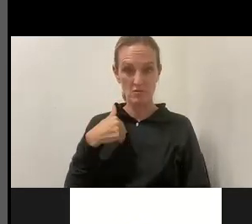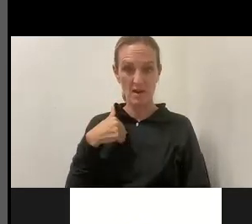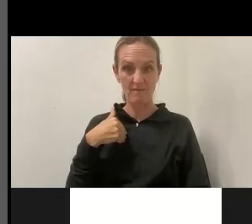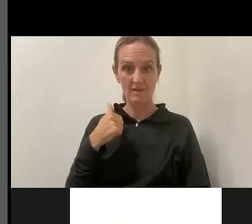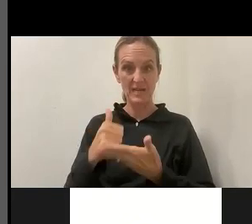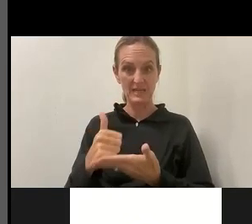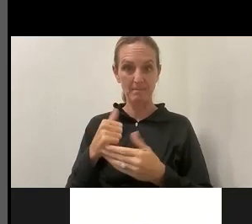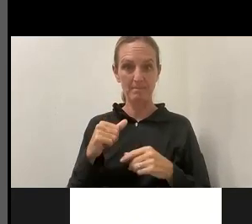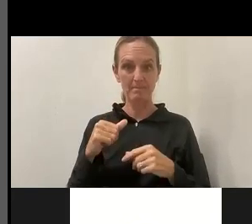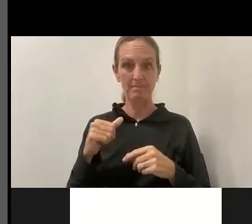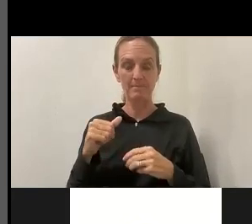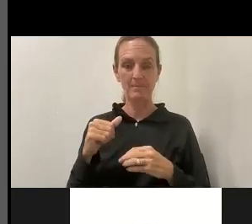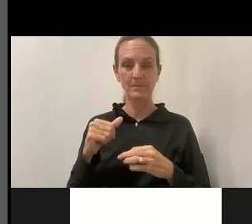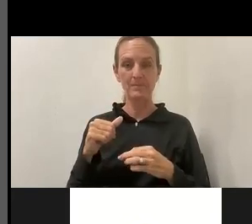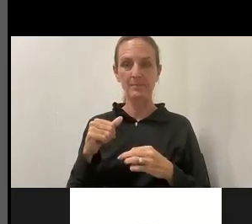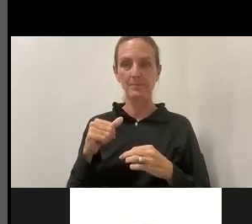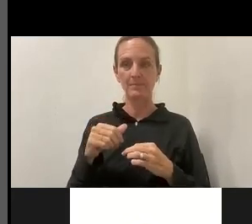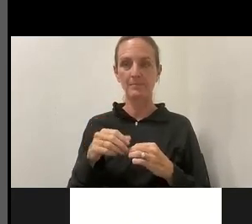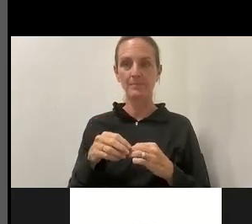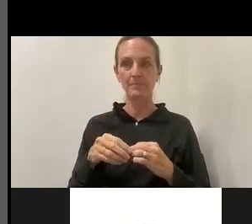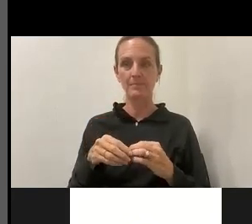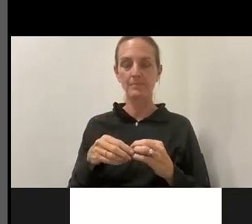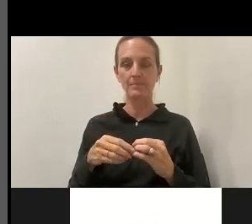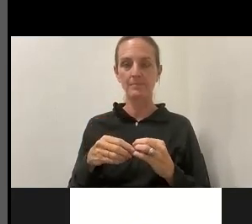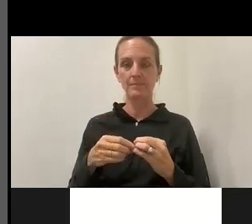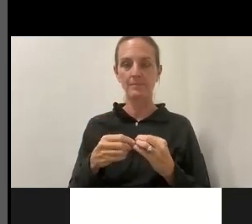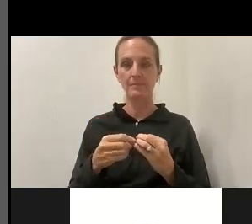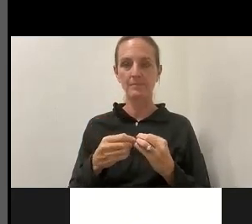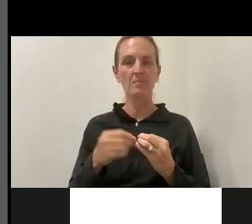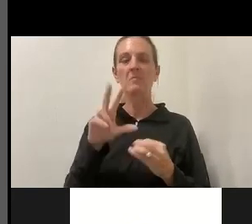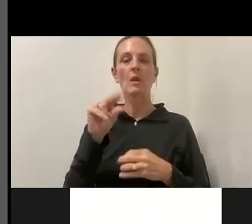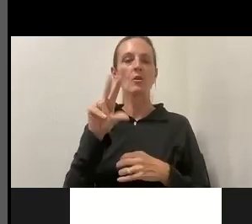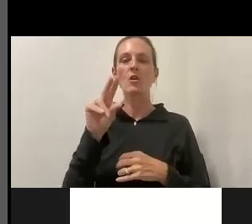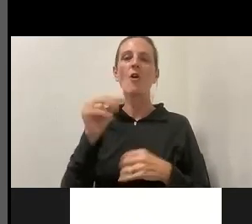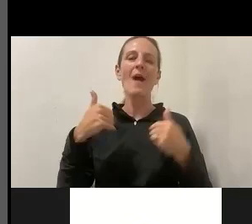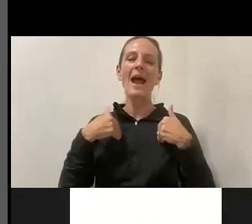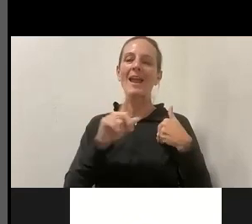Participant: No, it’s a question I had earlier on, but you sort of answered it.